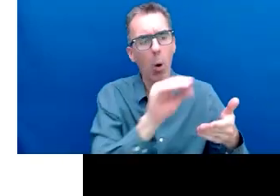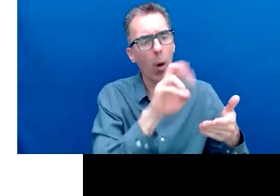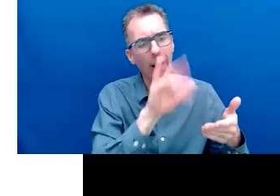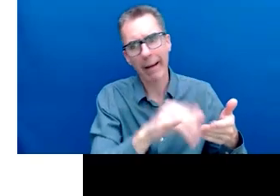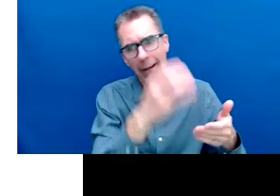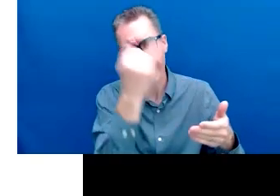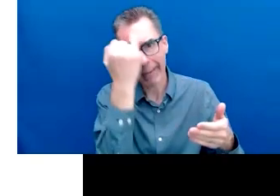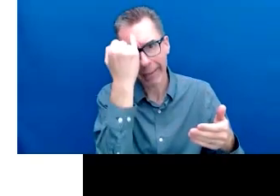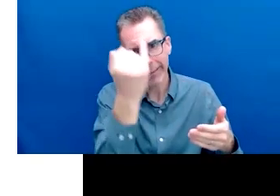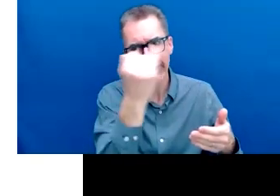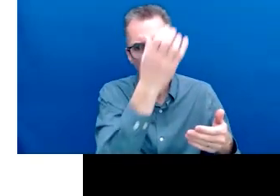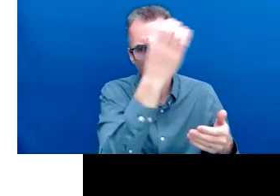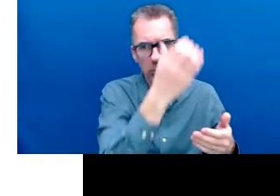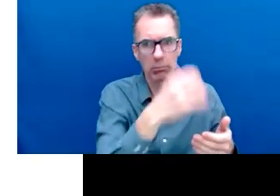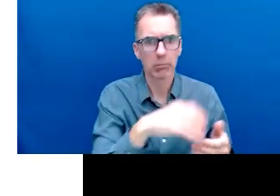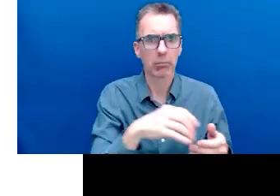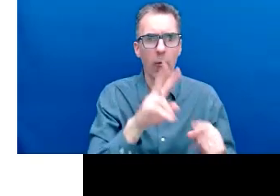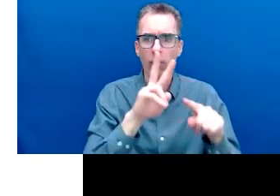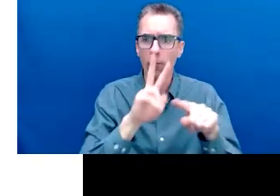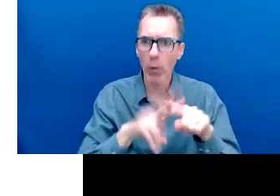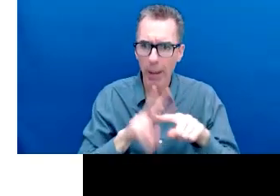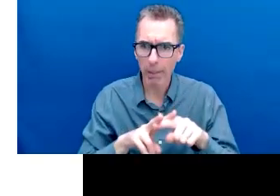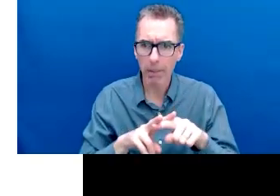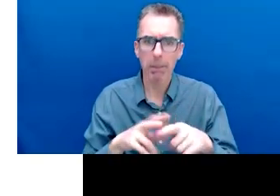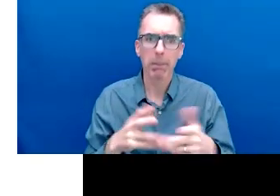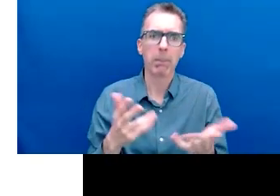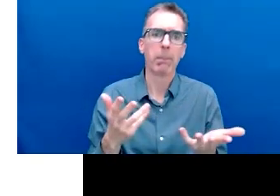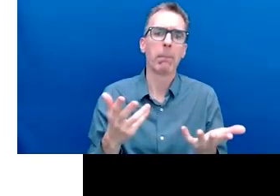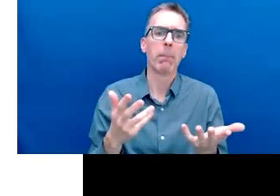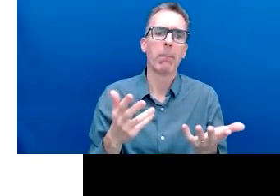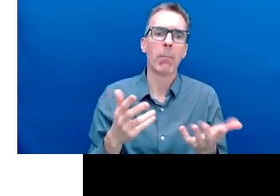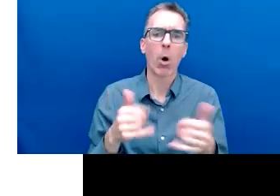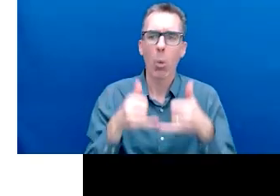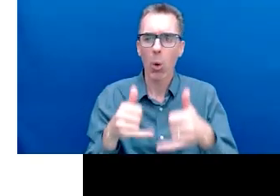vocabulary, and some information about our award programs as well.